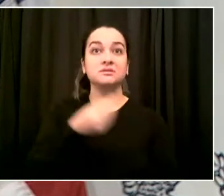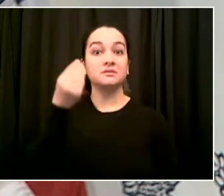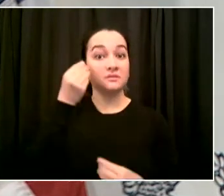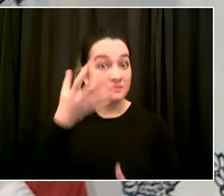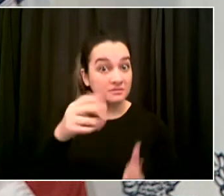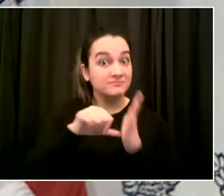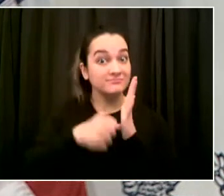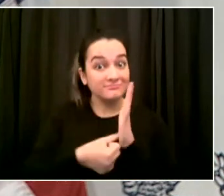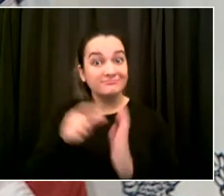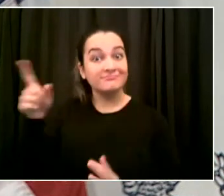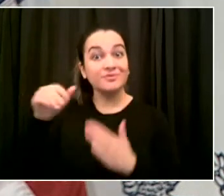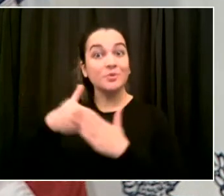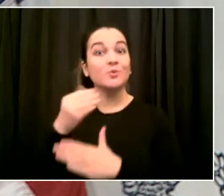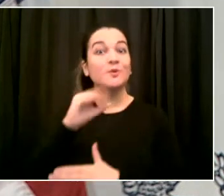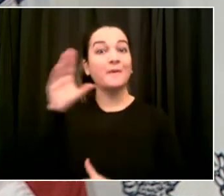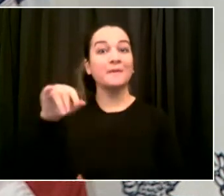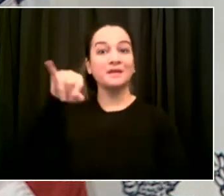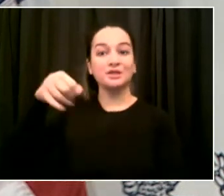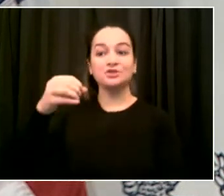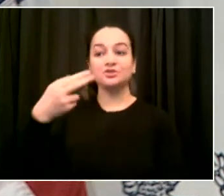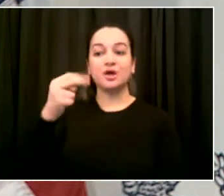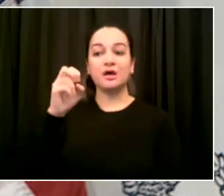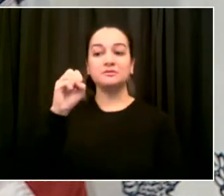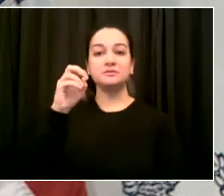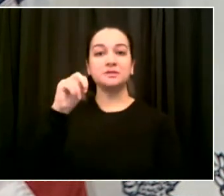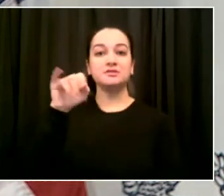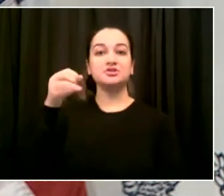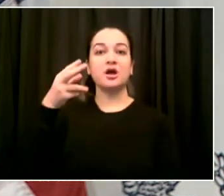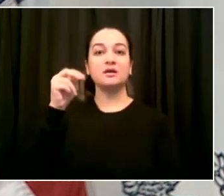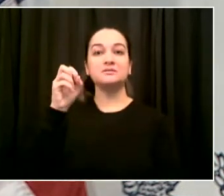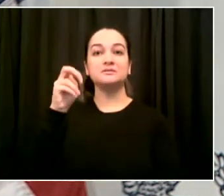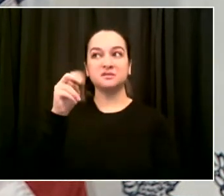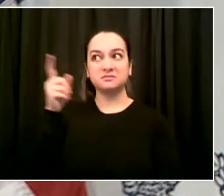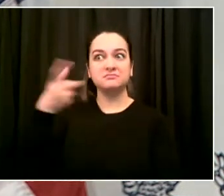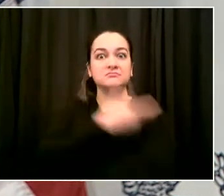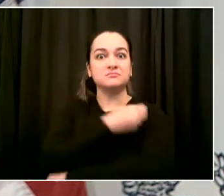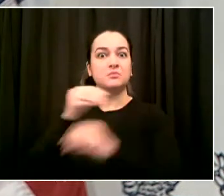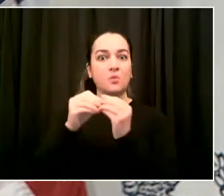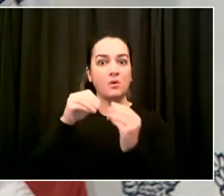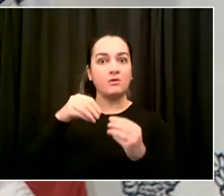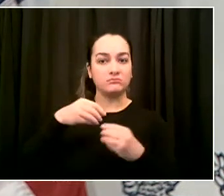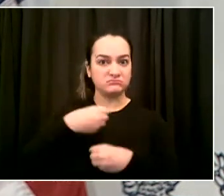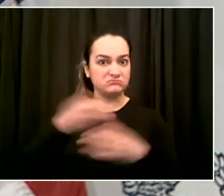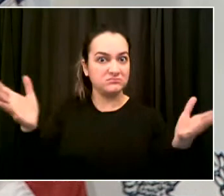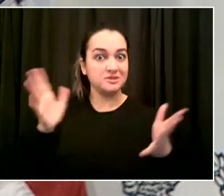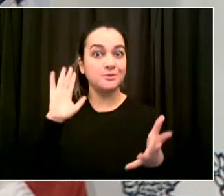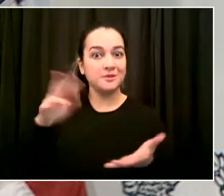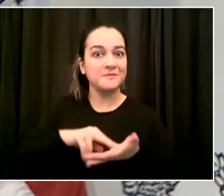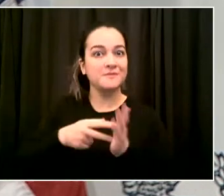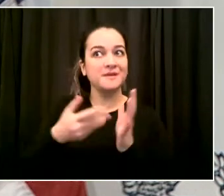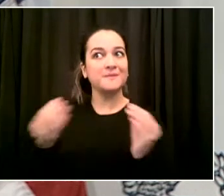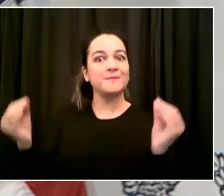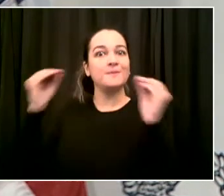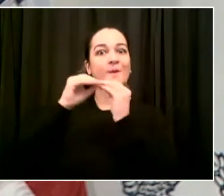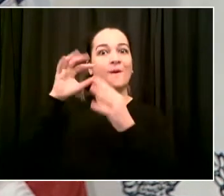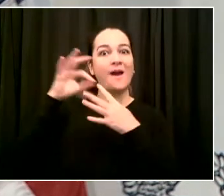JOHNSON & JOHNSON COMES,